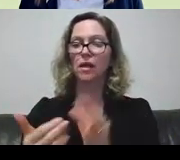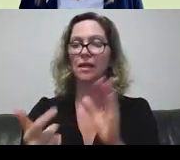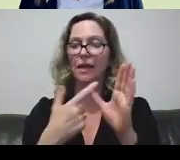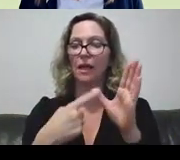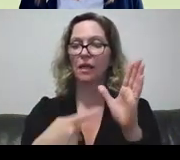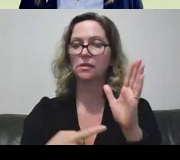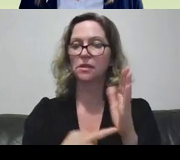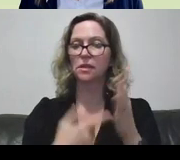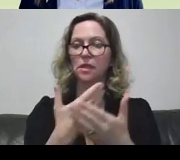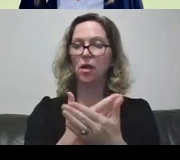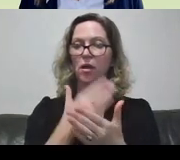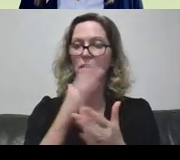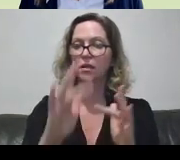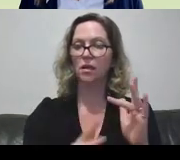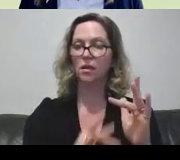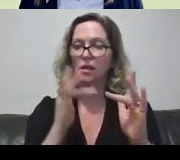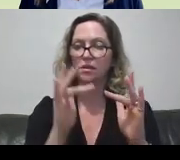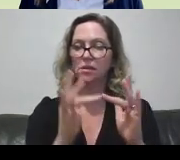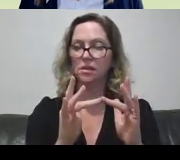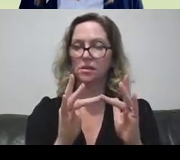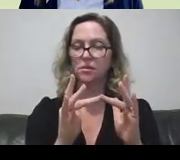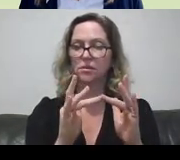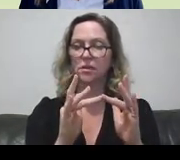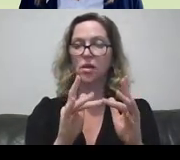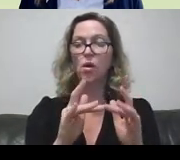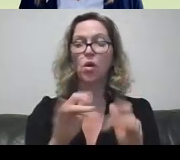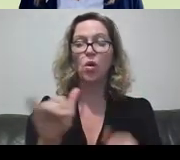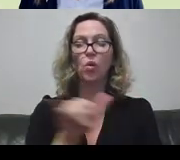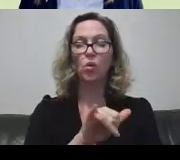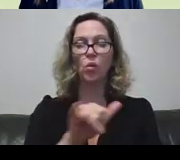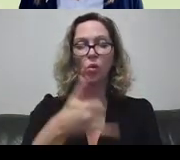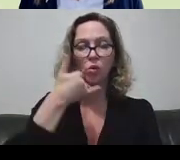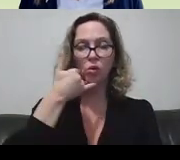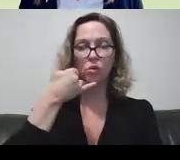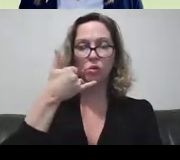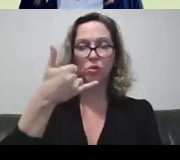our website and you can also call to discuss this with one of our coordinators